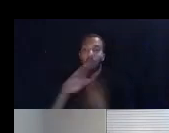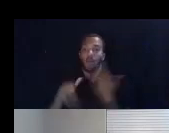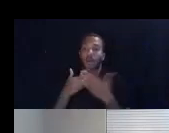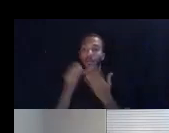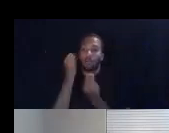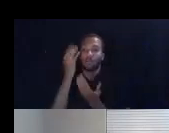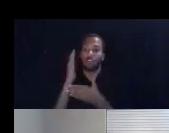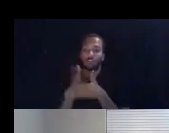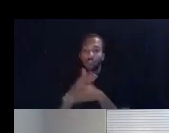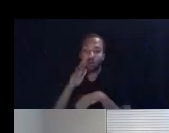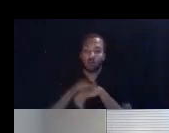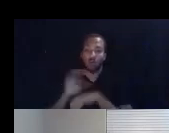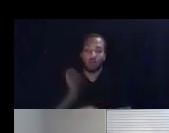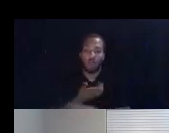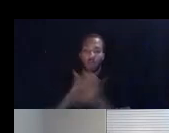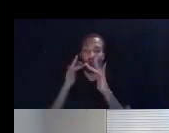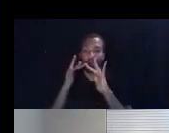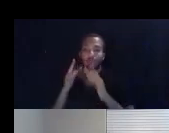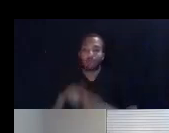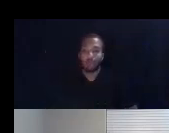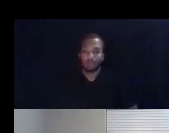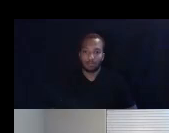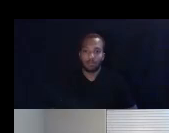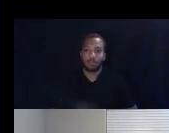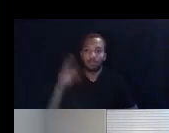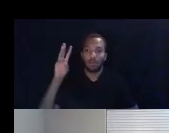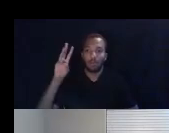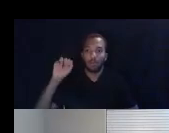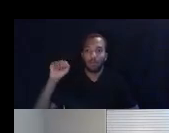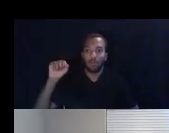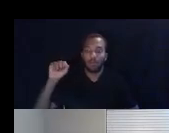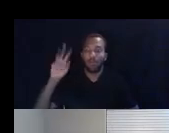on our CHIP website on the Washington County HHS website.